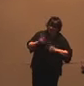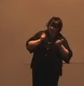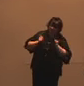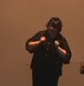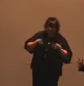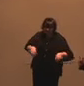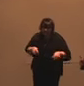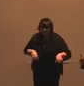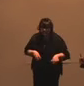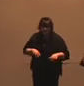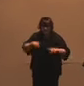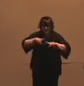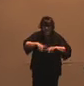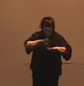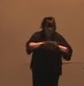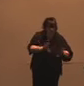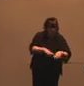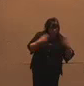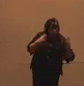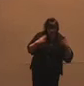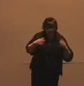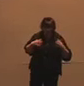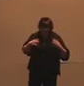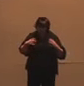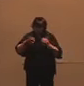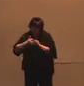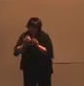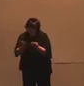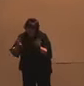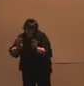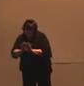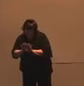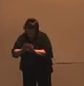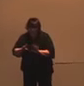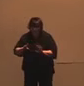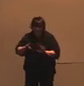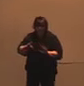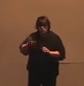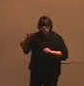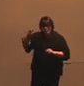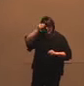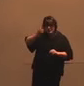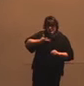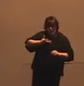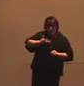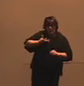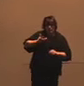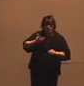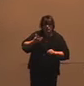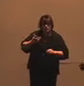or how protected, something like that. So he said in the Sendai Mediatheque,